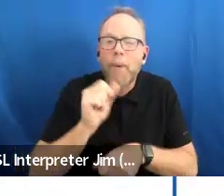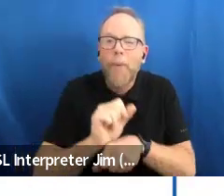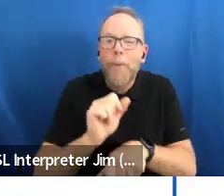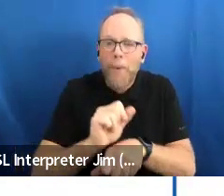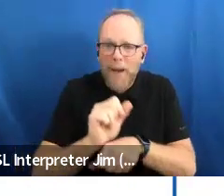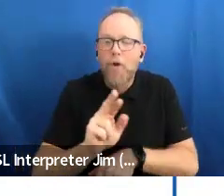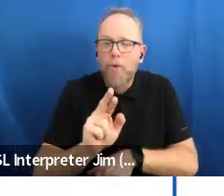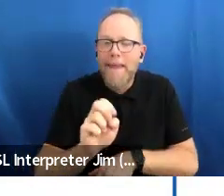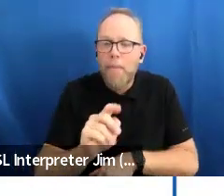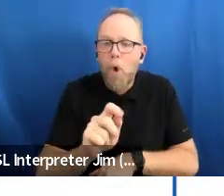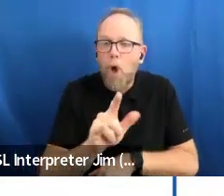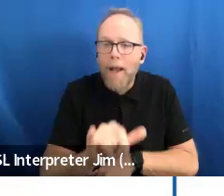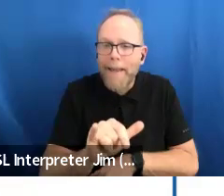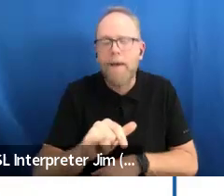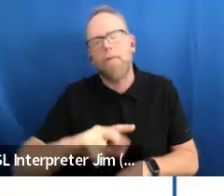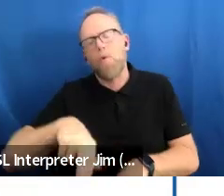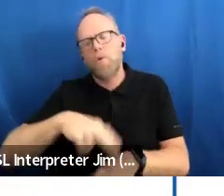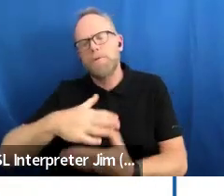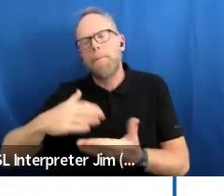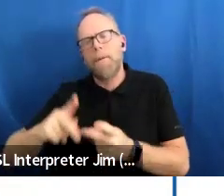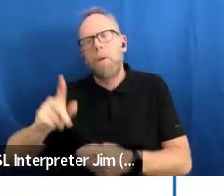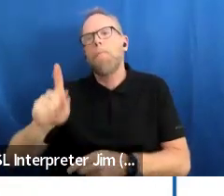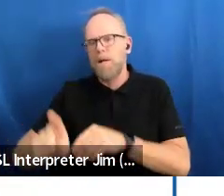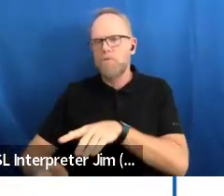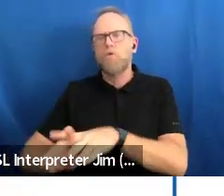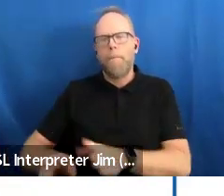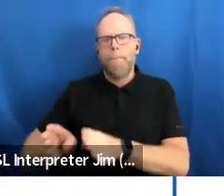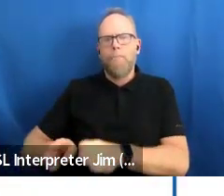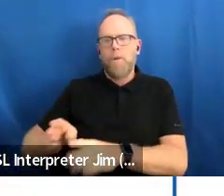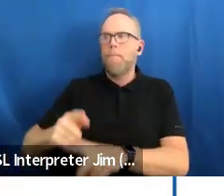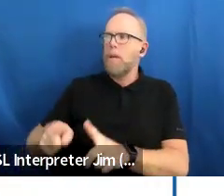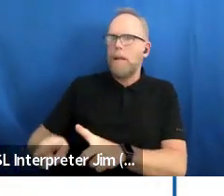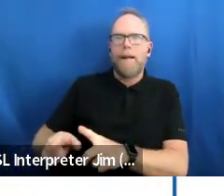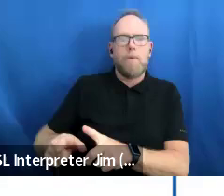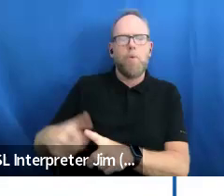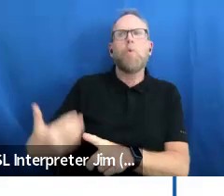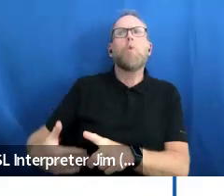There were people who had to work in person and those people were more at risk of course than